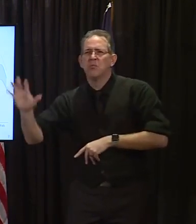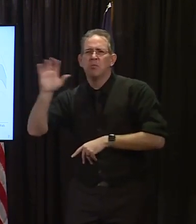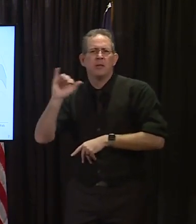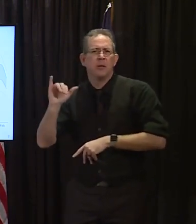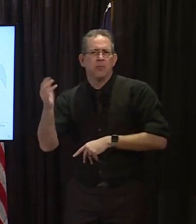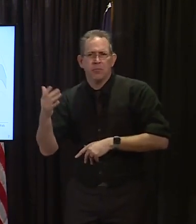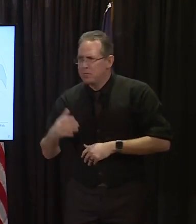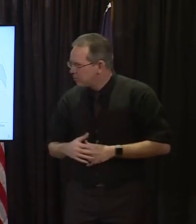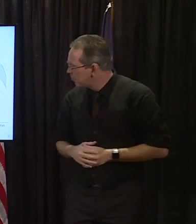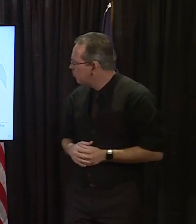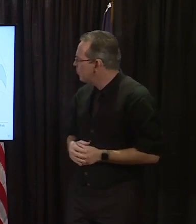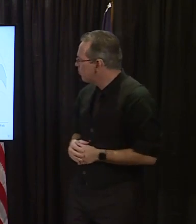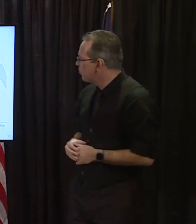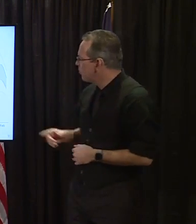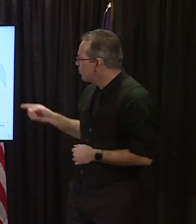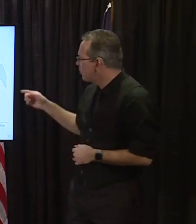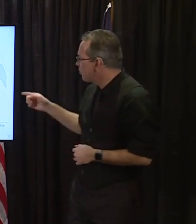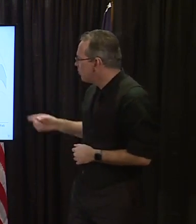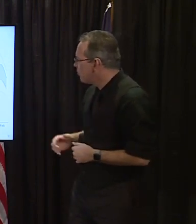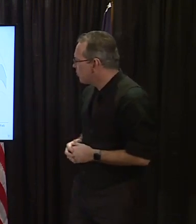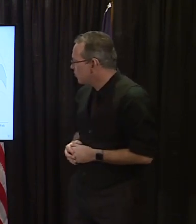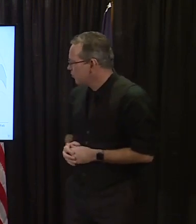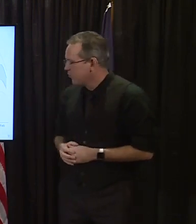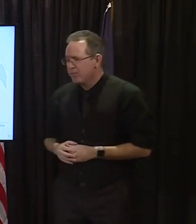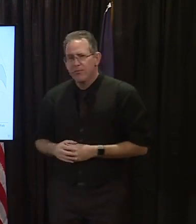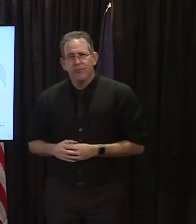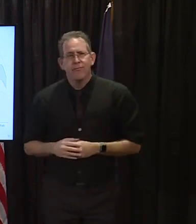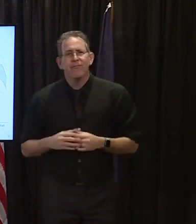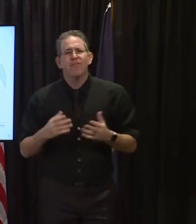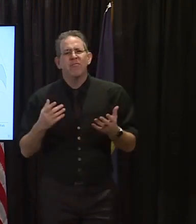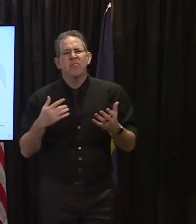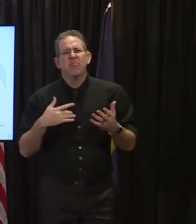continue to increase through the end of january getting to over a million cases